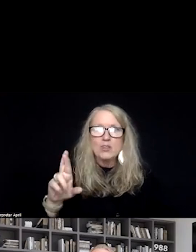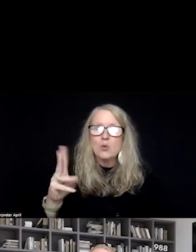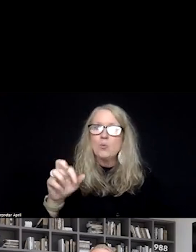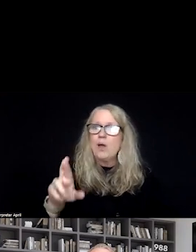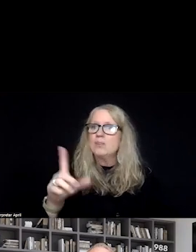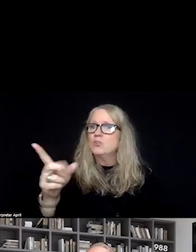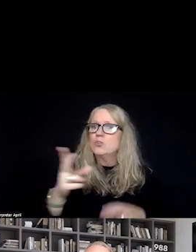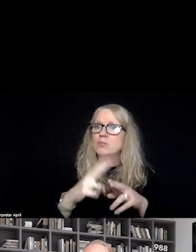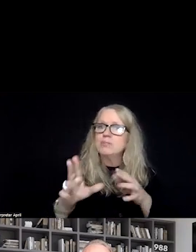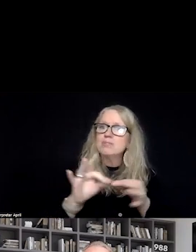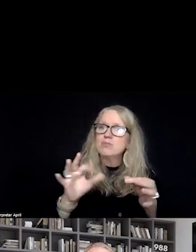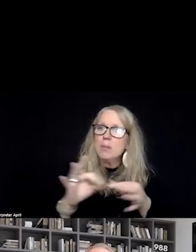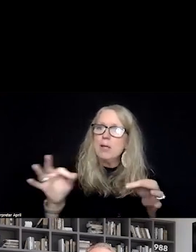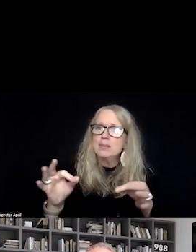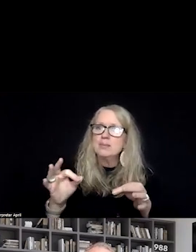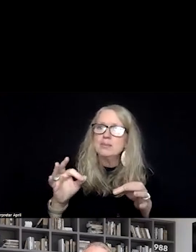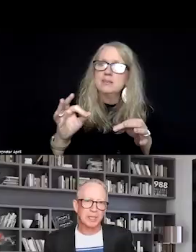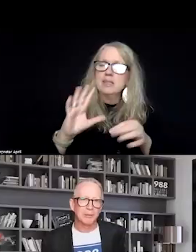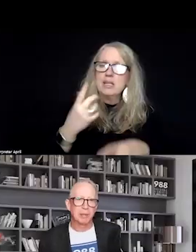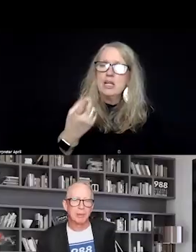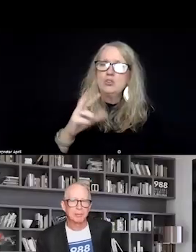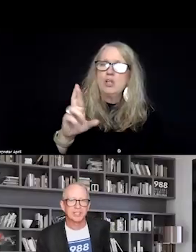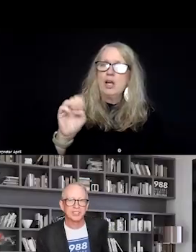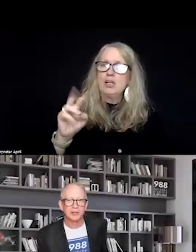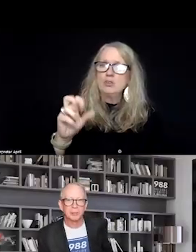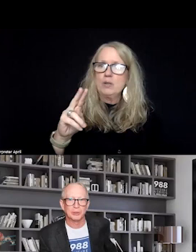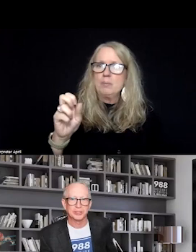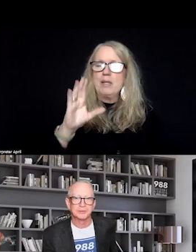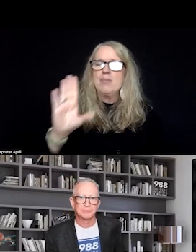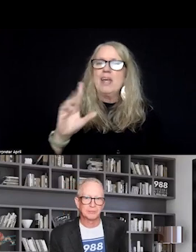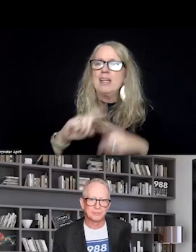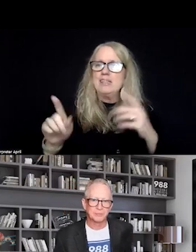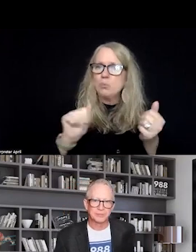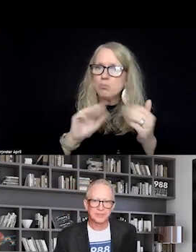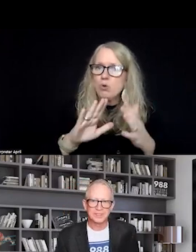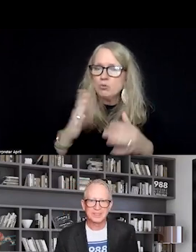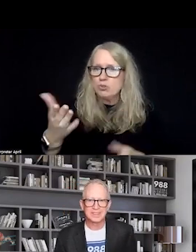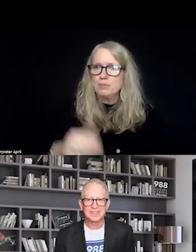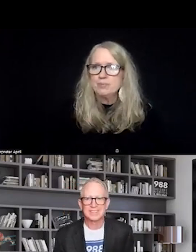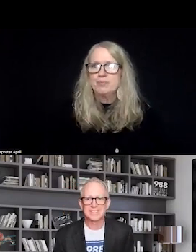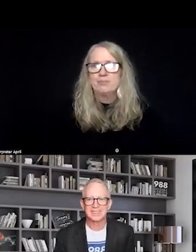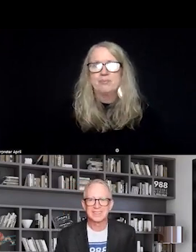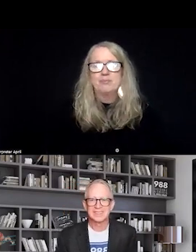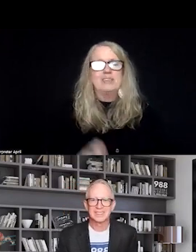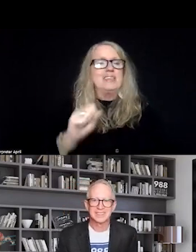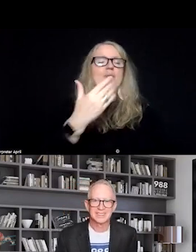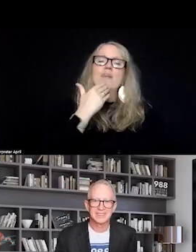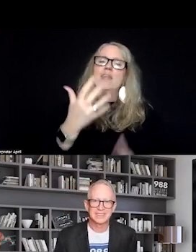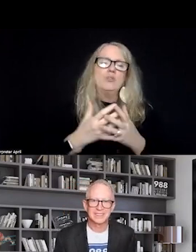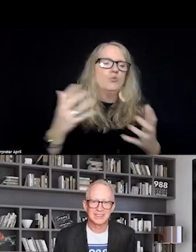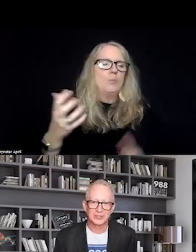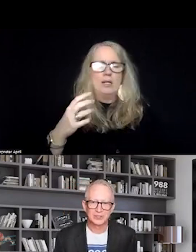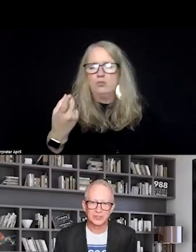AND COMMENT ON DOCTOR EVAN'S APPROACH. >> THANK YOU SO MUCH FOR A REALLY RIVETING